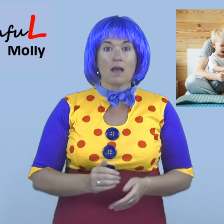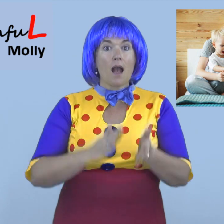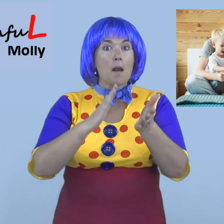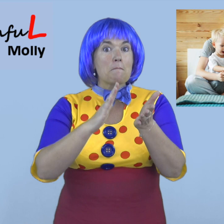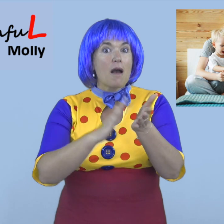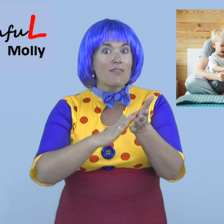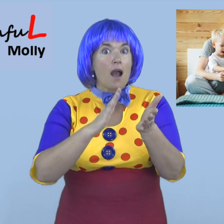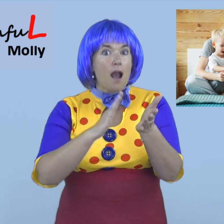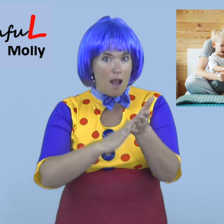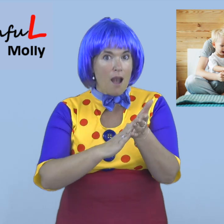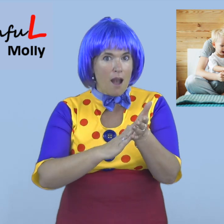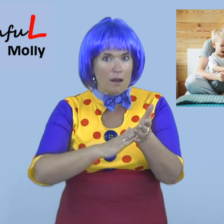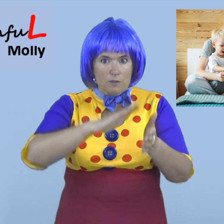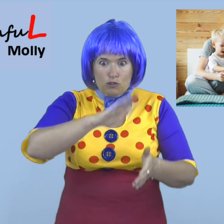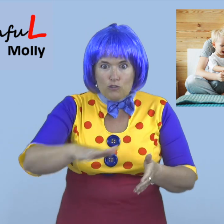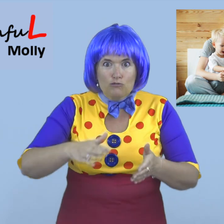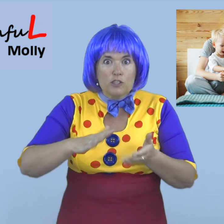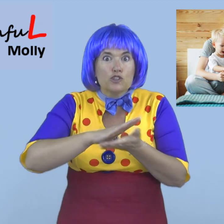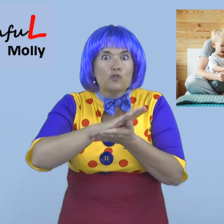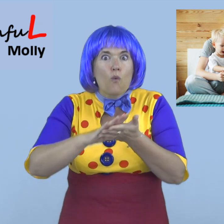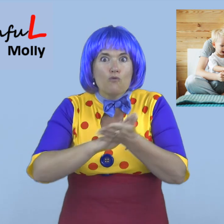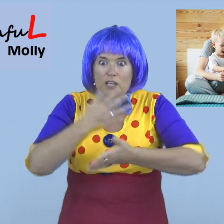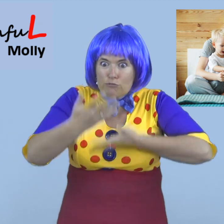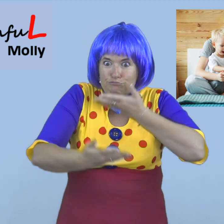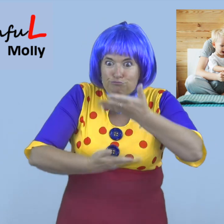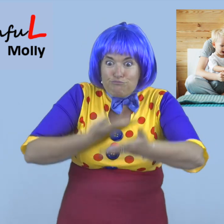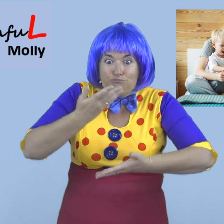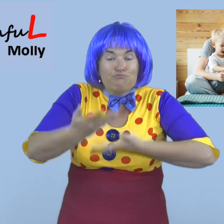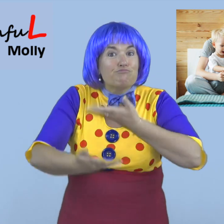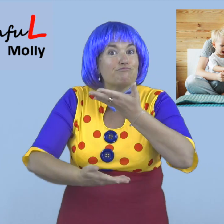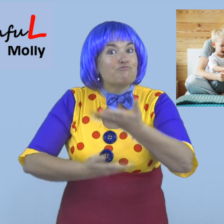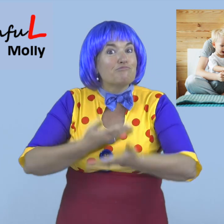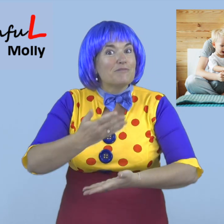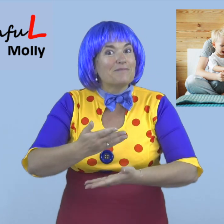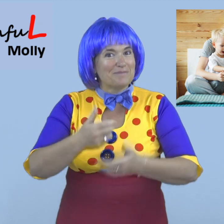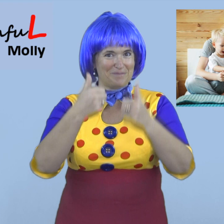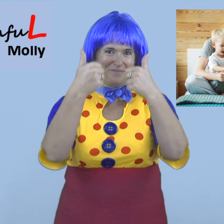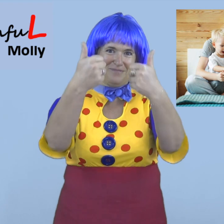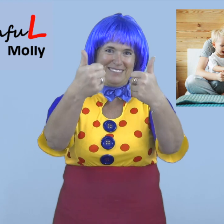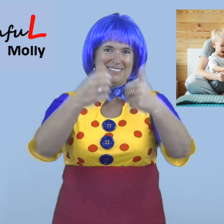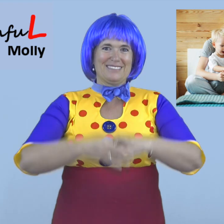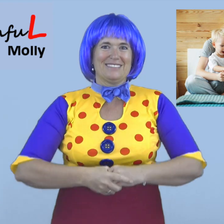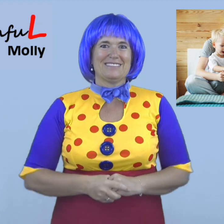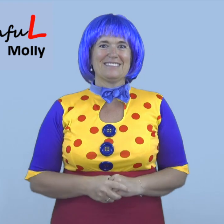The mother is telling the children a story.